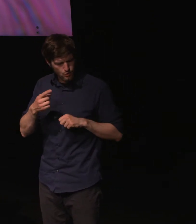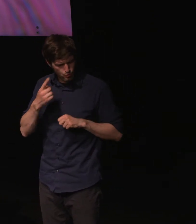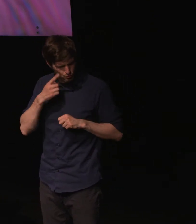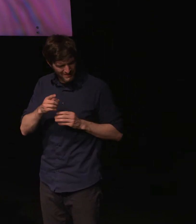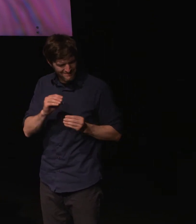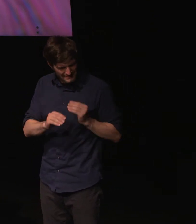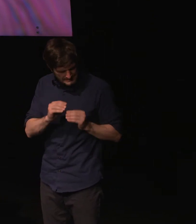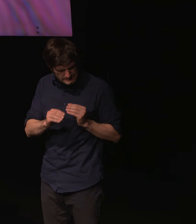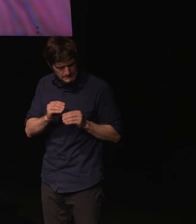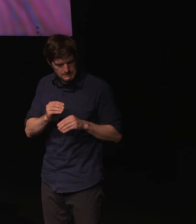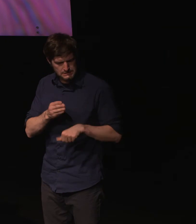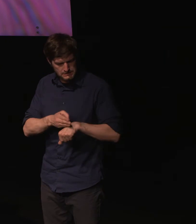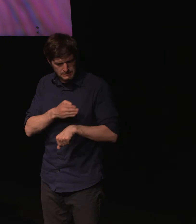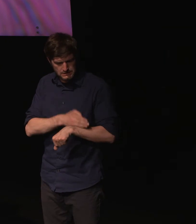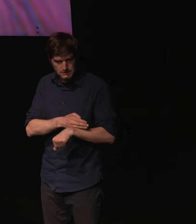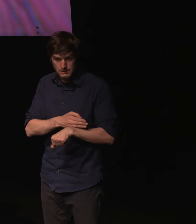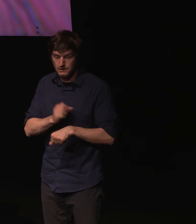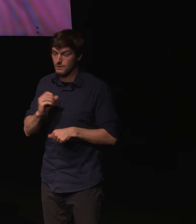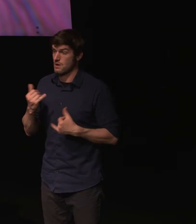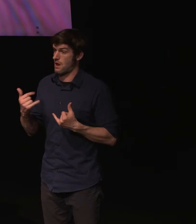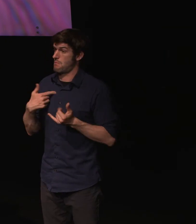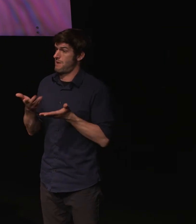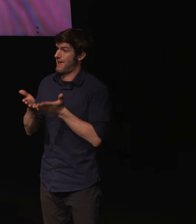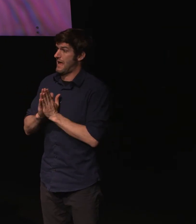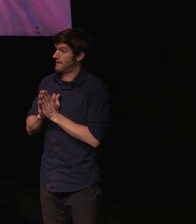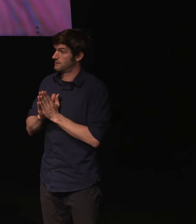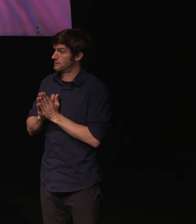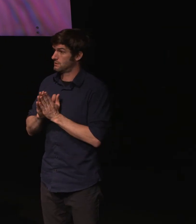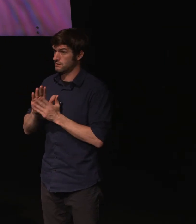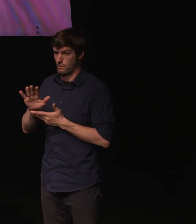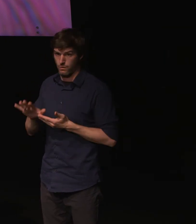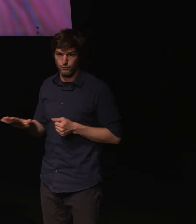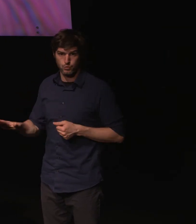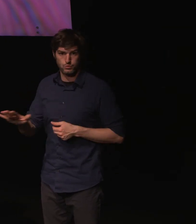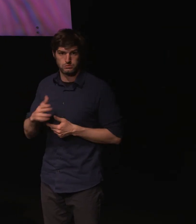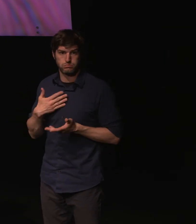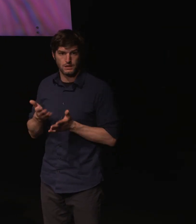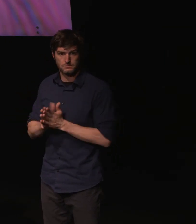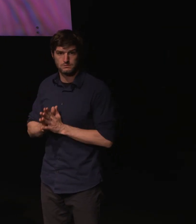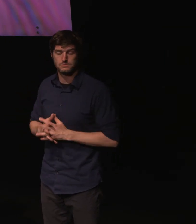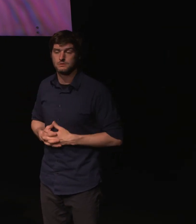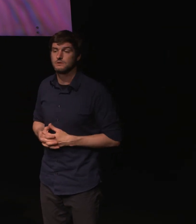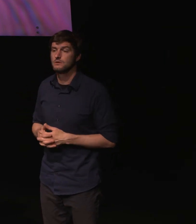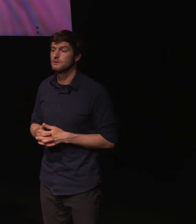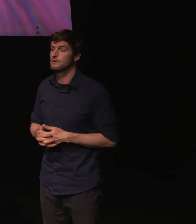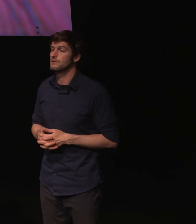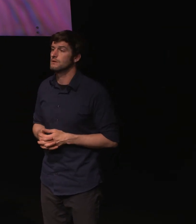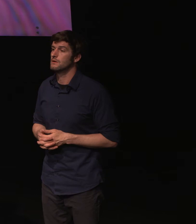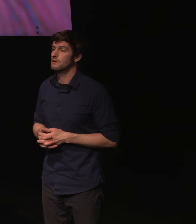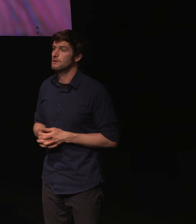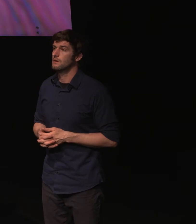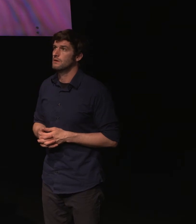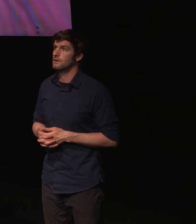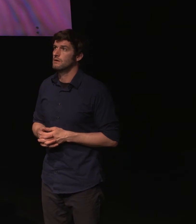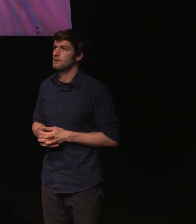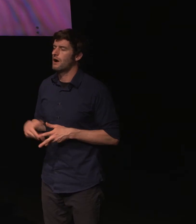So I'm gonna ask you all, wholeheartedly, not as here are good reasons for you to make this,